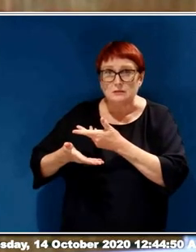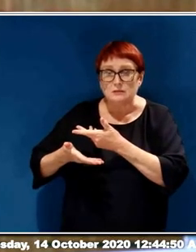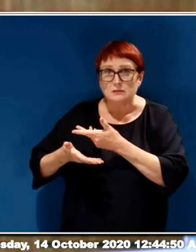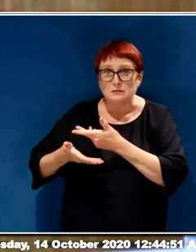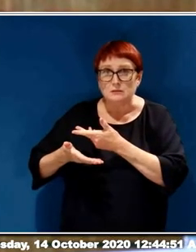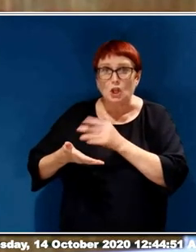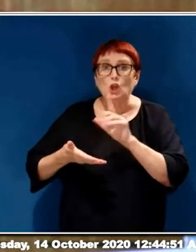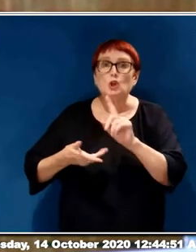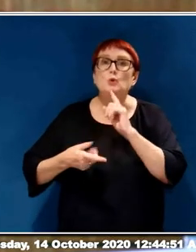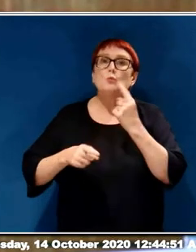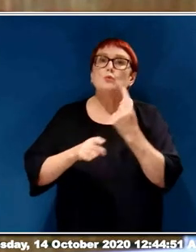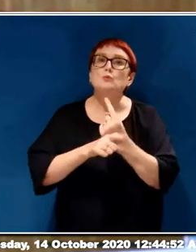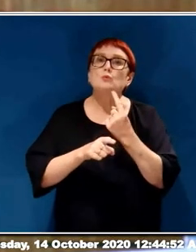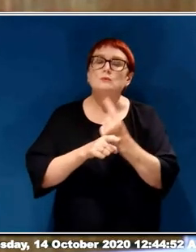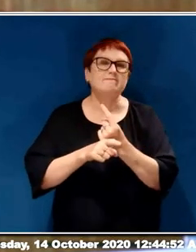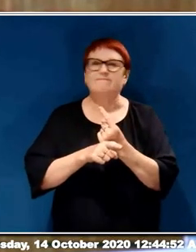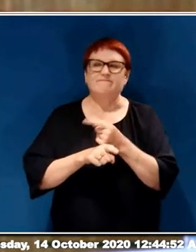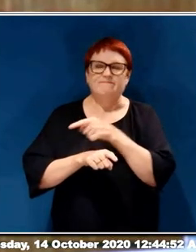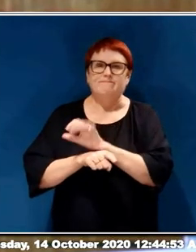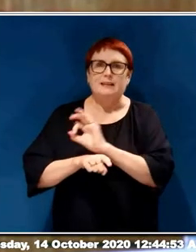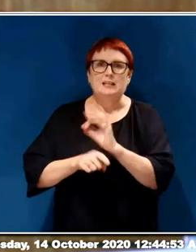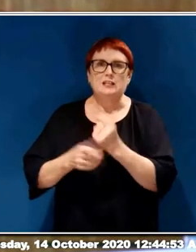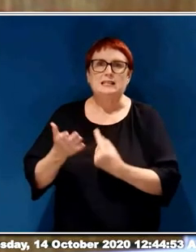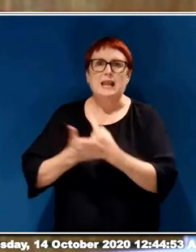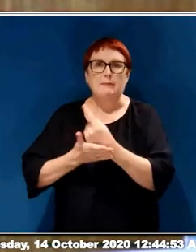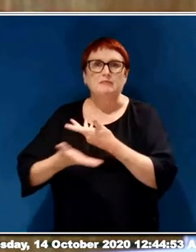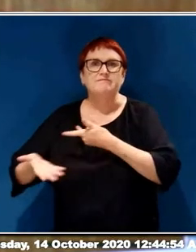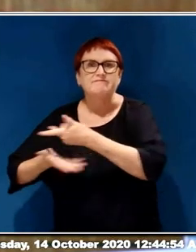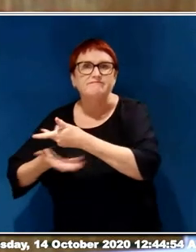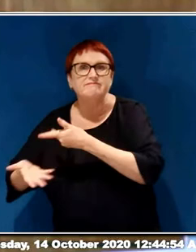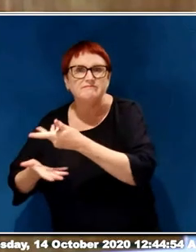sometimes or occurs inadequately? DR de BRUIN: That's right.